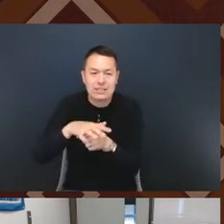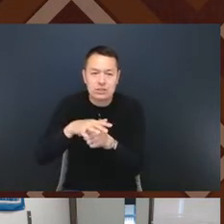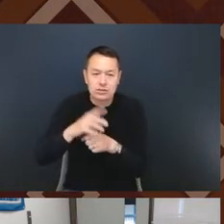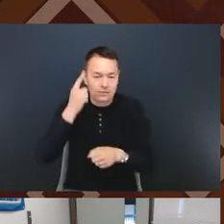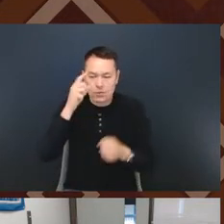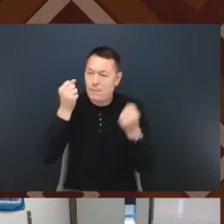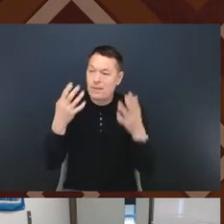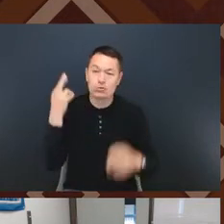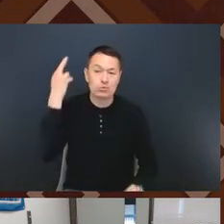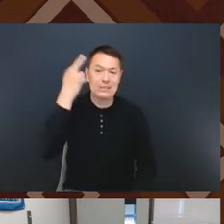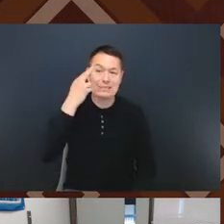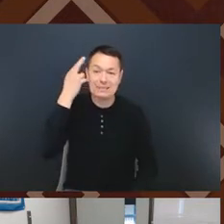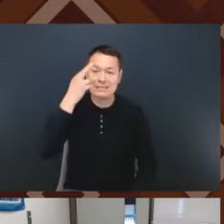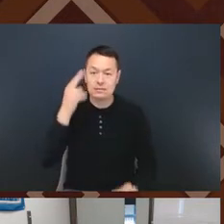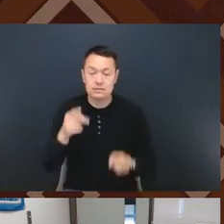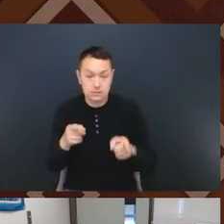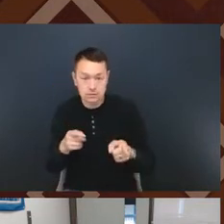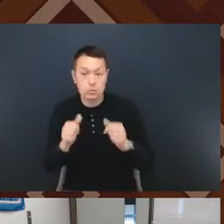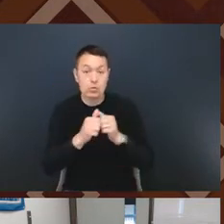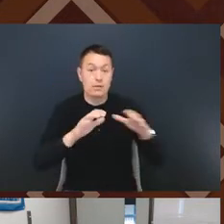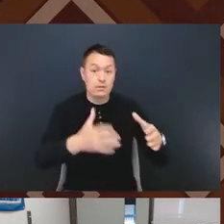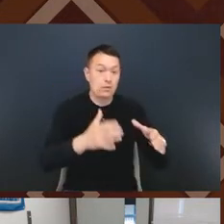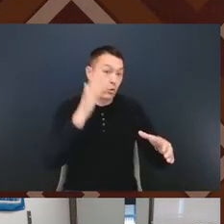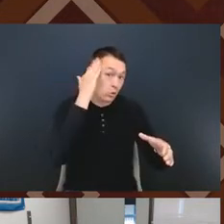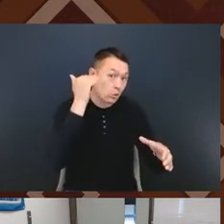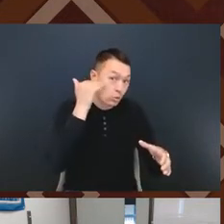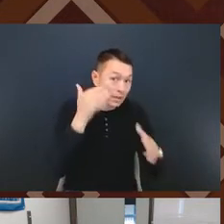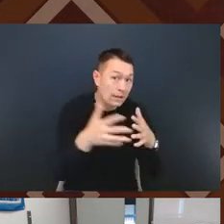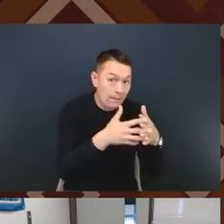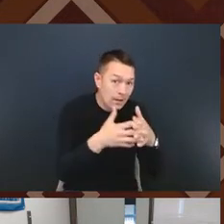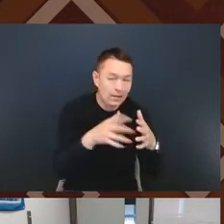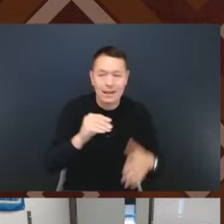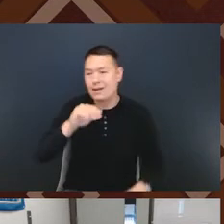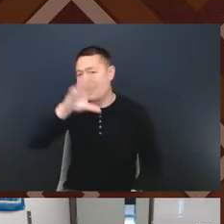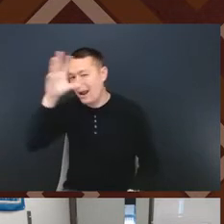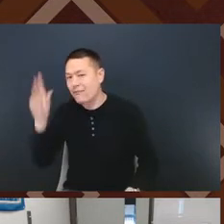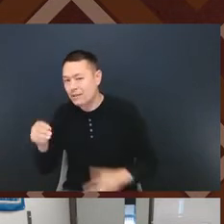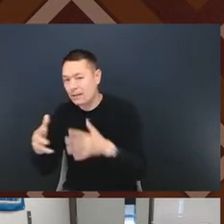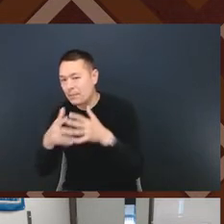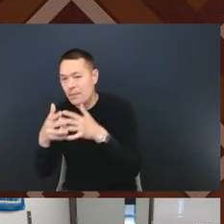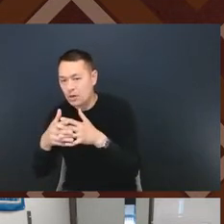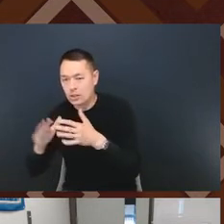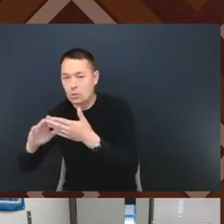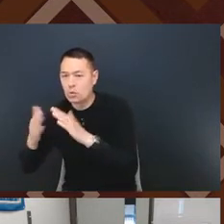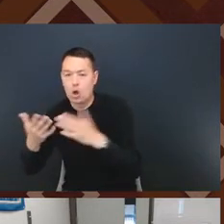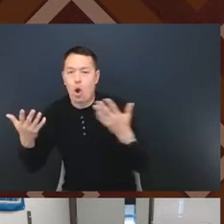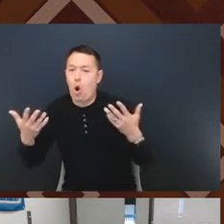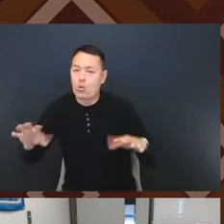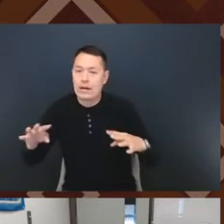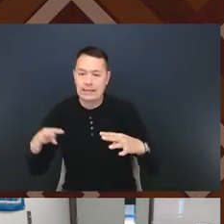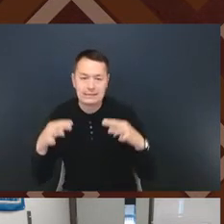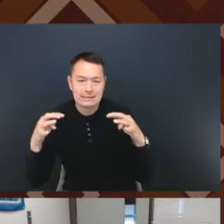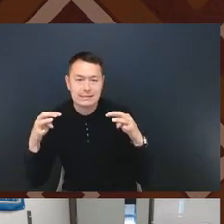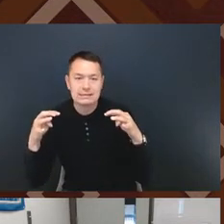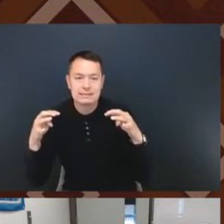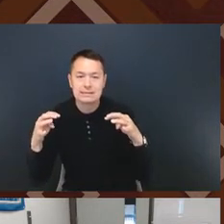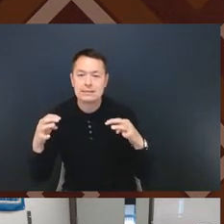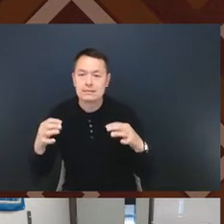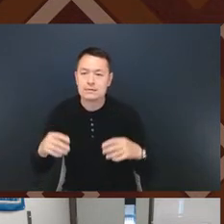between the Korean American community and the African-American community in in certain parts of Southern California,